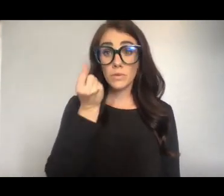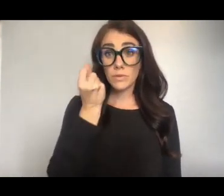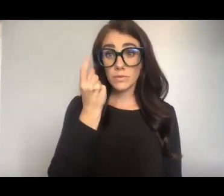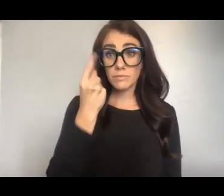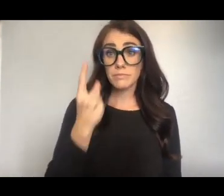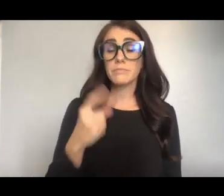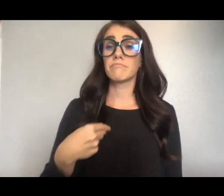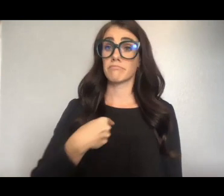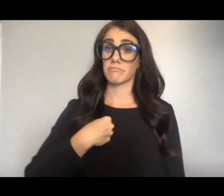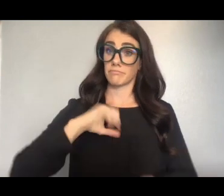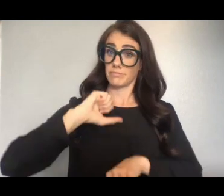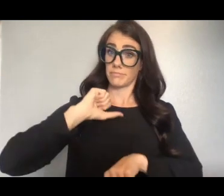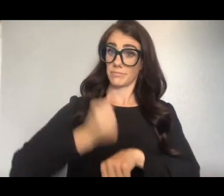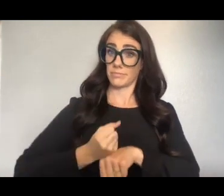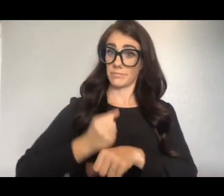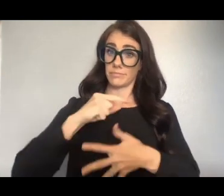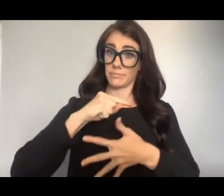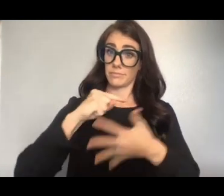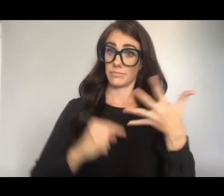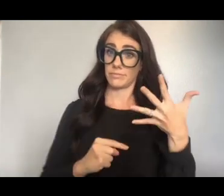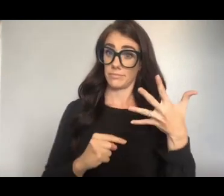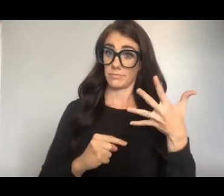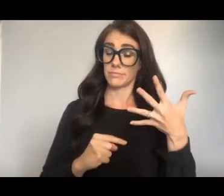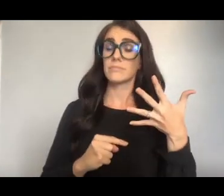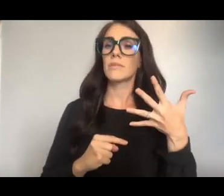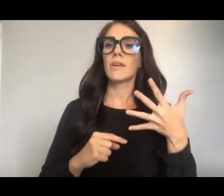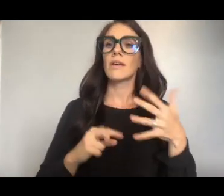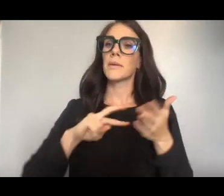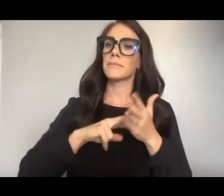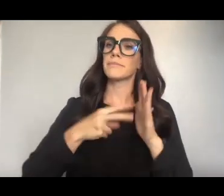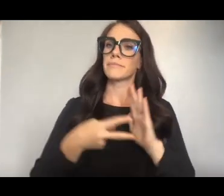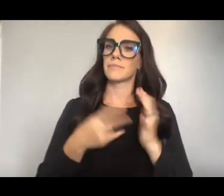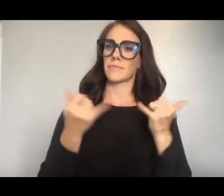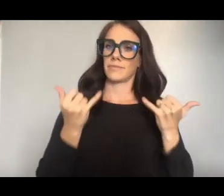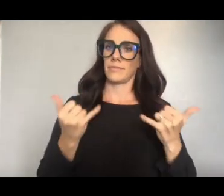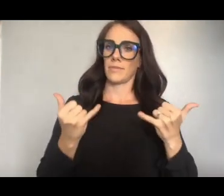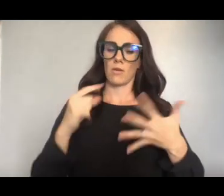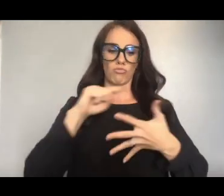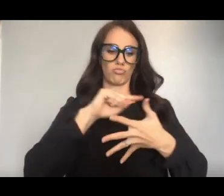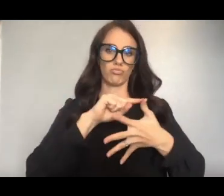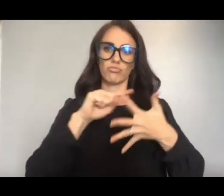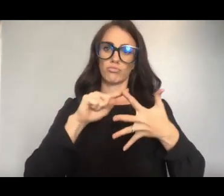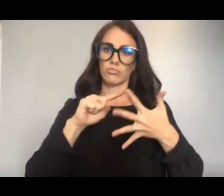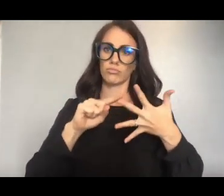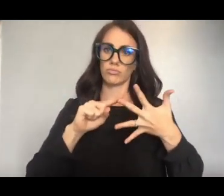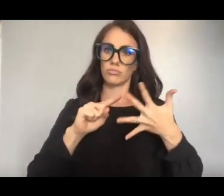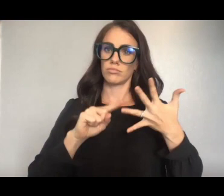So what these are is, when I set up a list